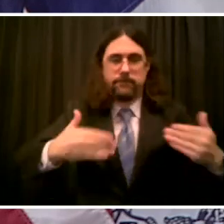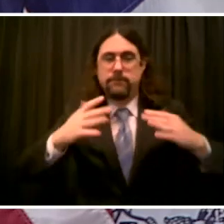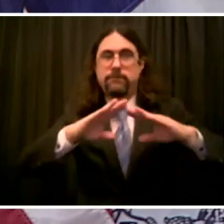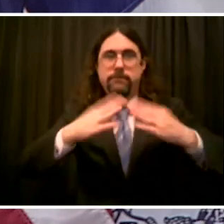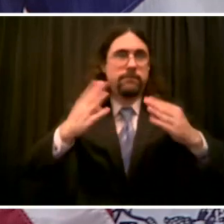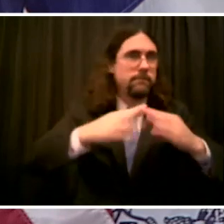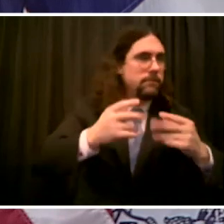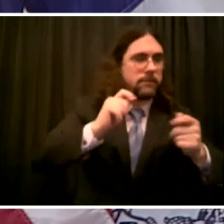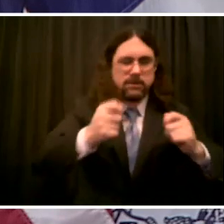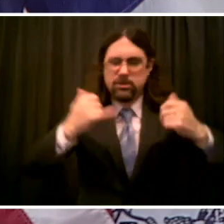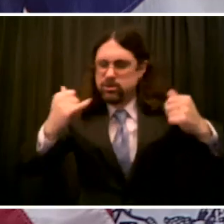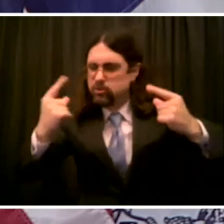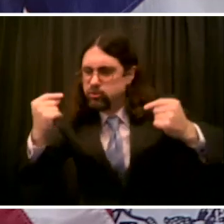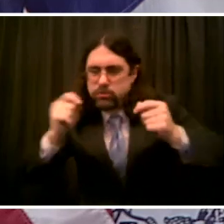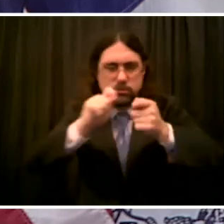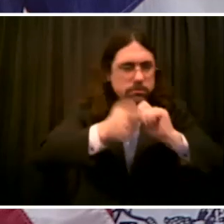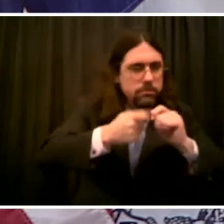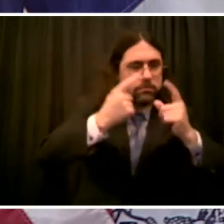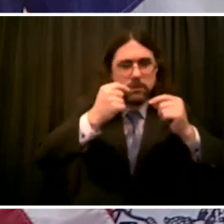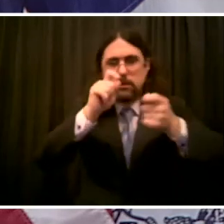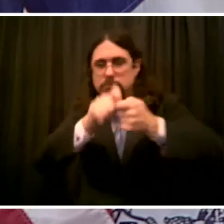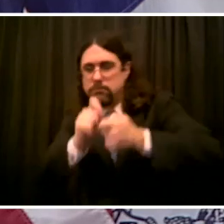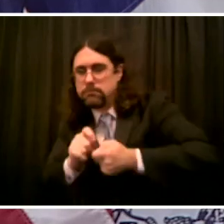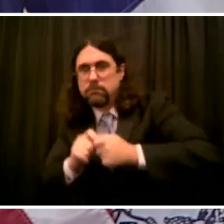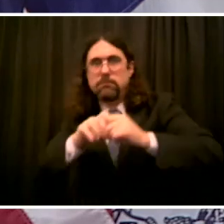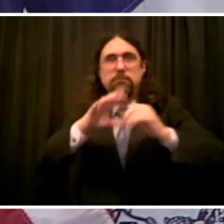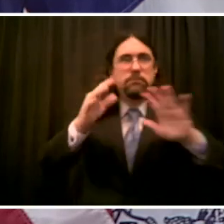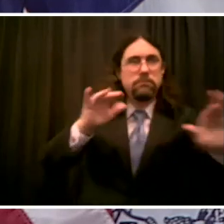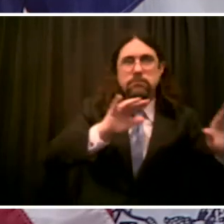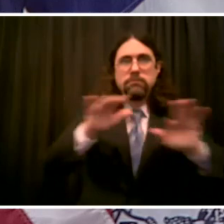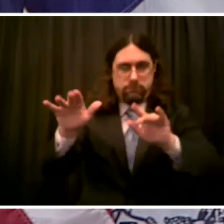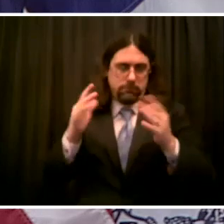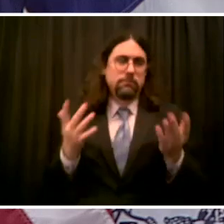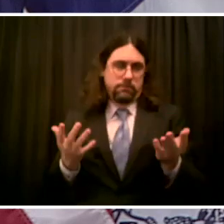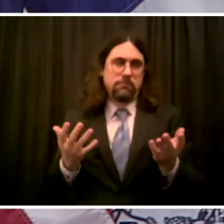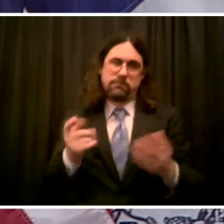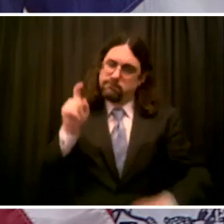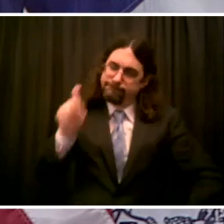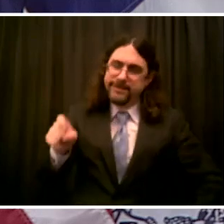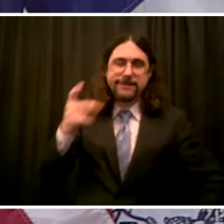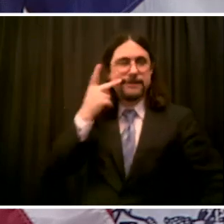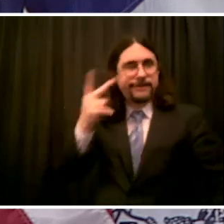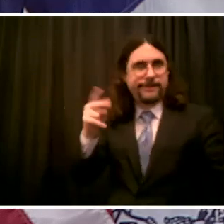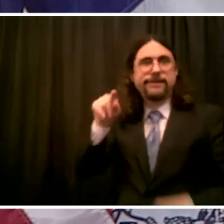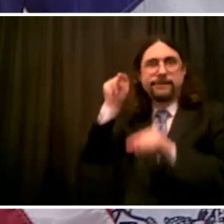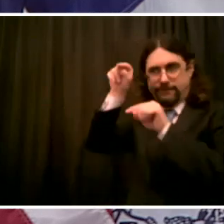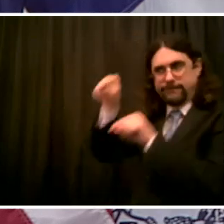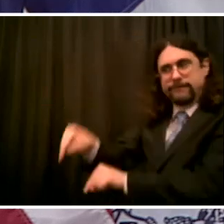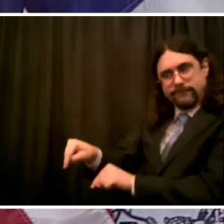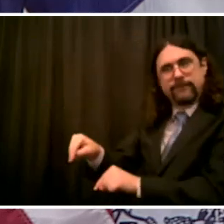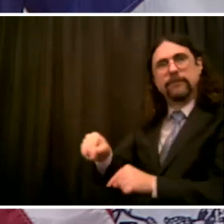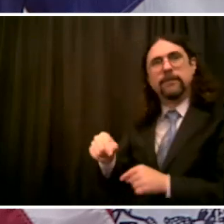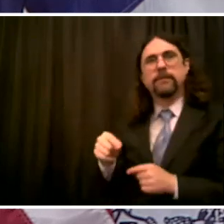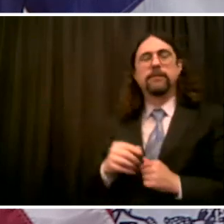ABOUT WHAT RELAXING OF CERTAIN RESTRICTIONS LOOKS LIKE. WE'LL CERTAINLY BE TALKING ABOUT THAT IN THE COMING DAYS TO